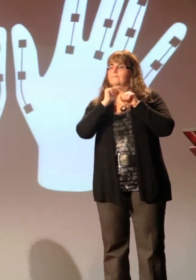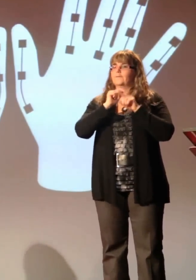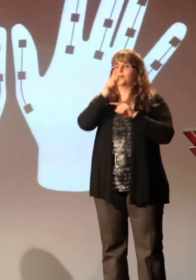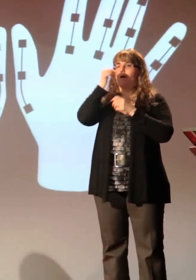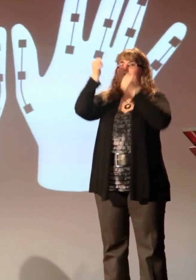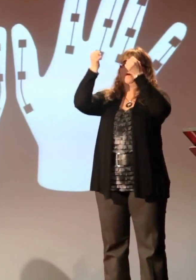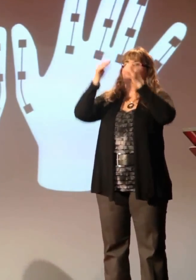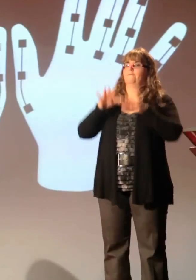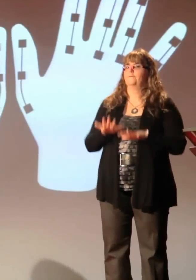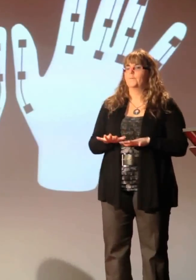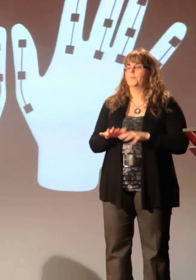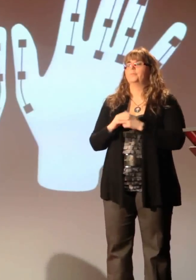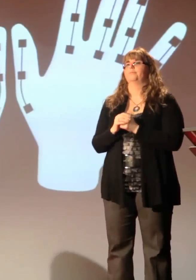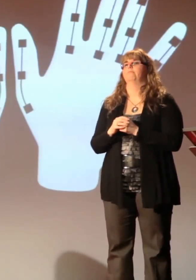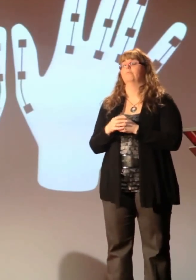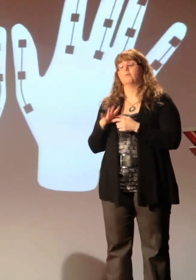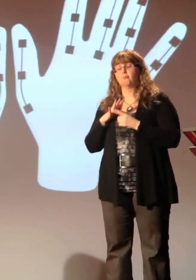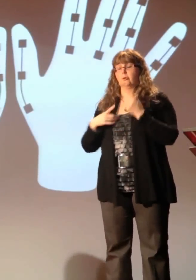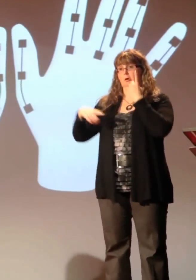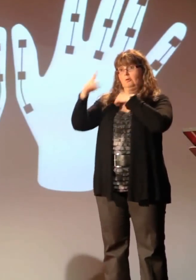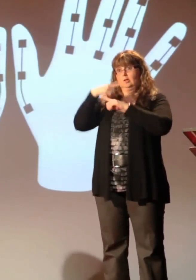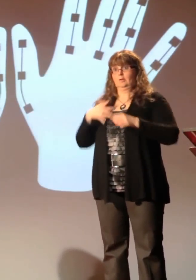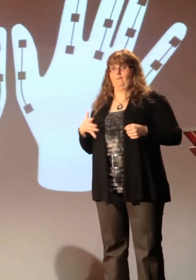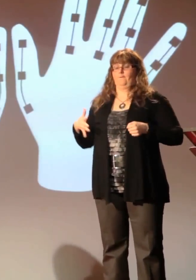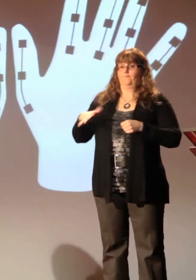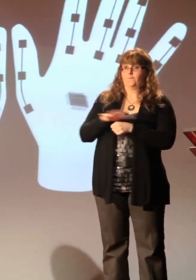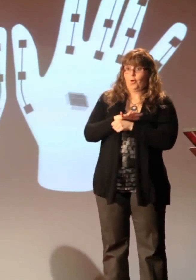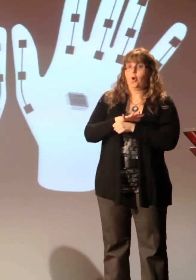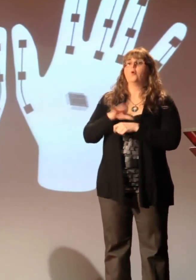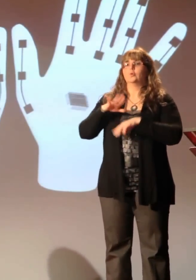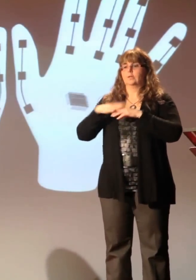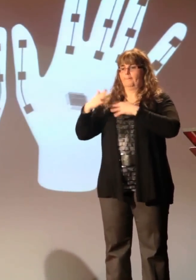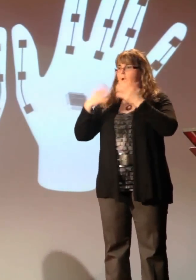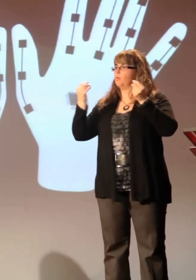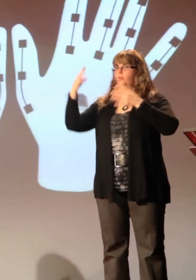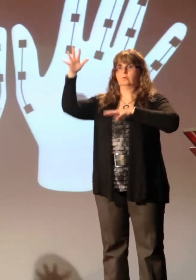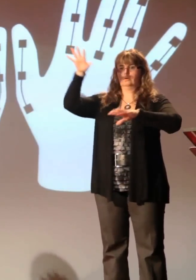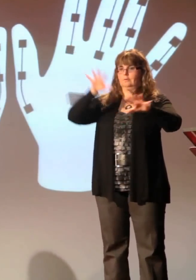Furthermore, to track the full gestures we must be able to position the hand in space.